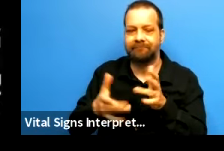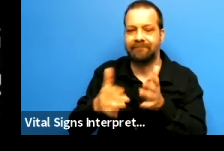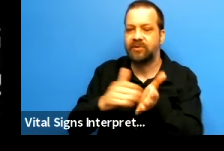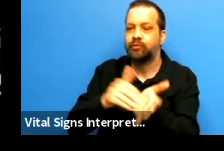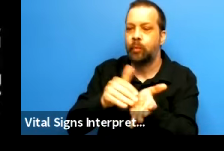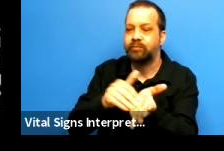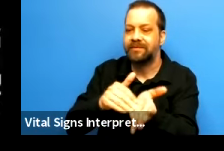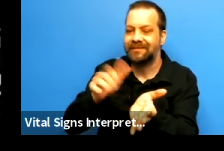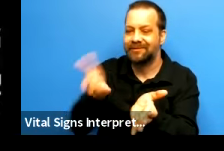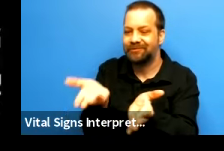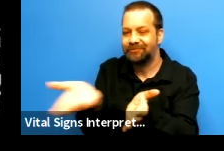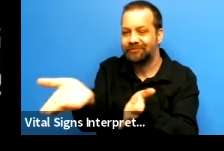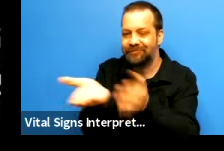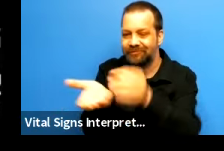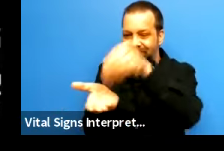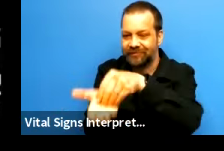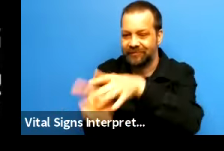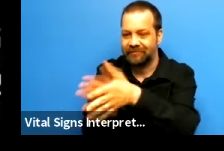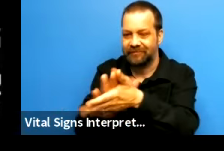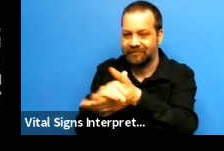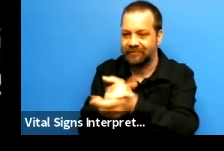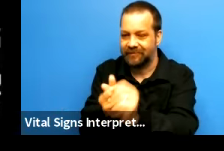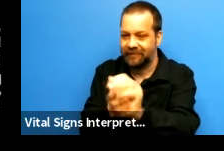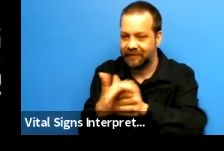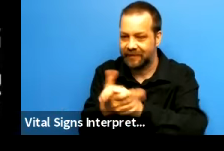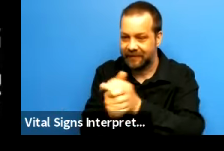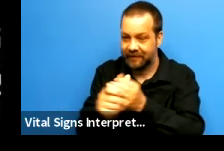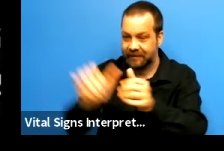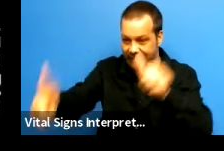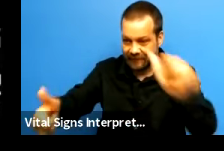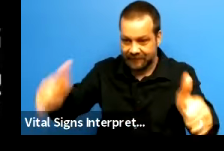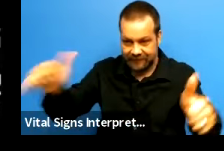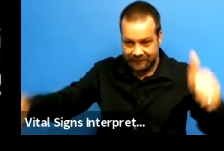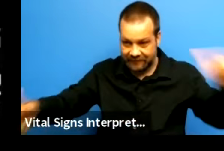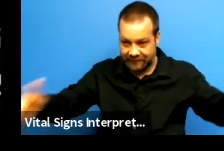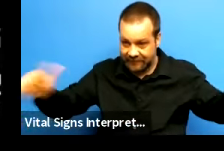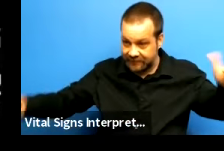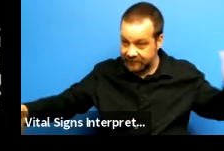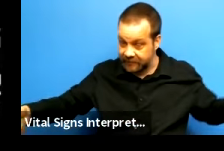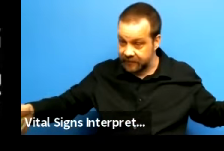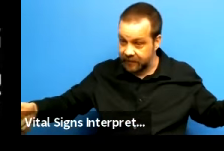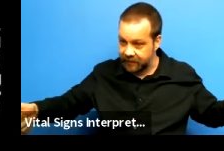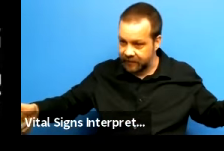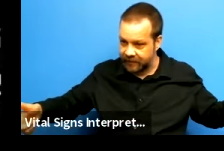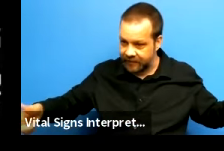That's not only around our center but it's right outside my office specifically